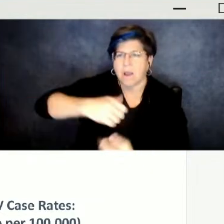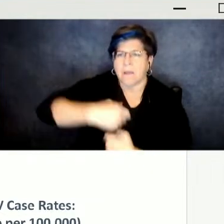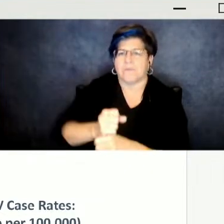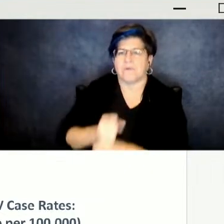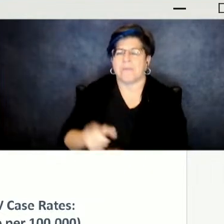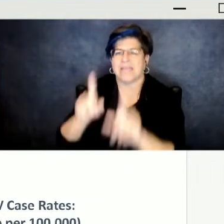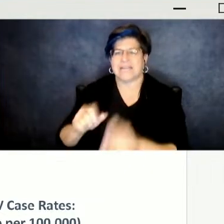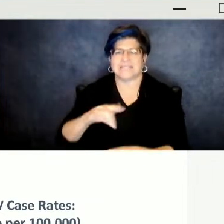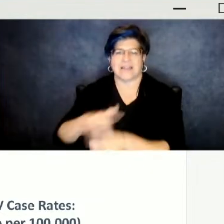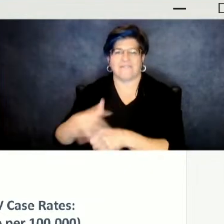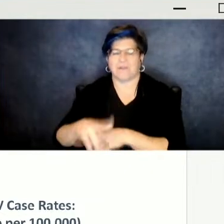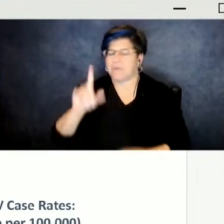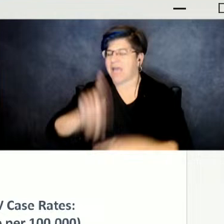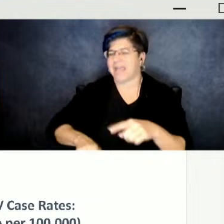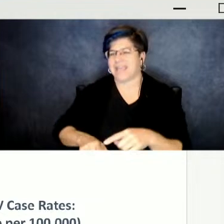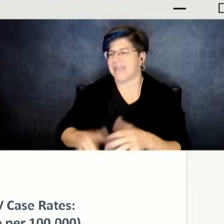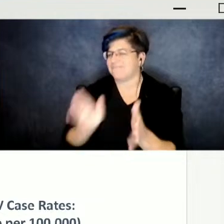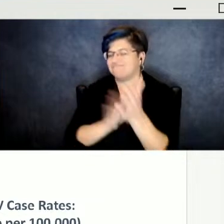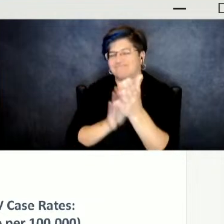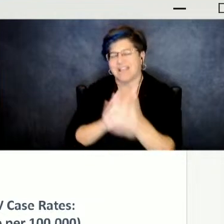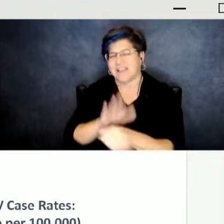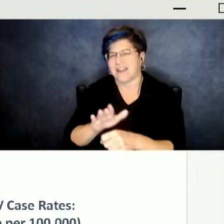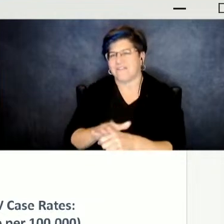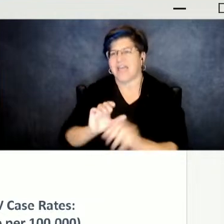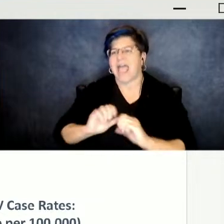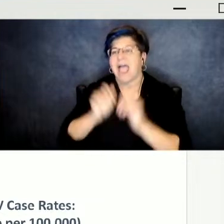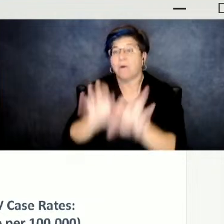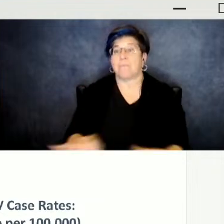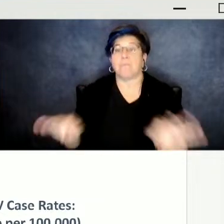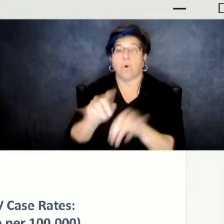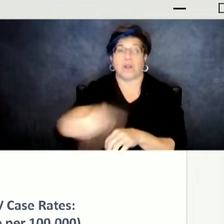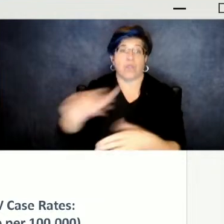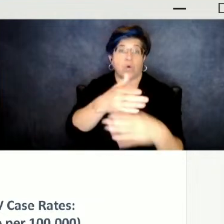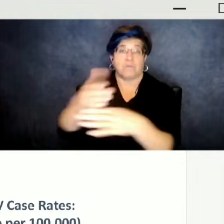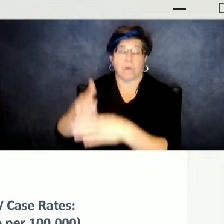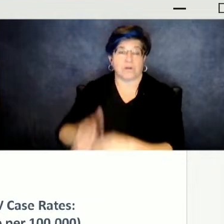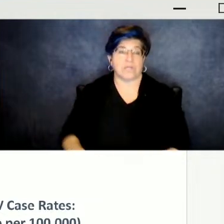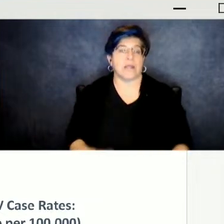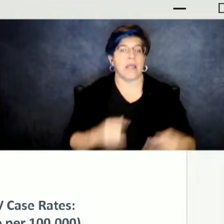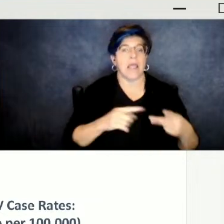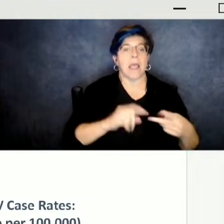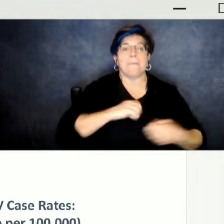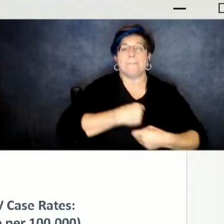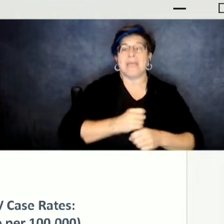FOR US AND MAKING TESTING